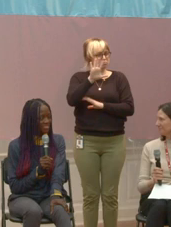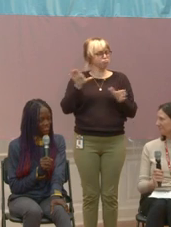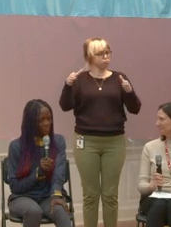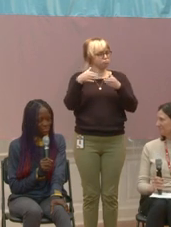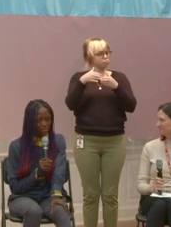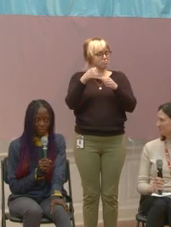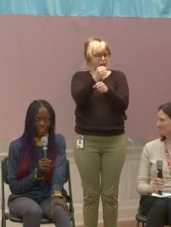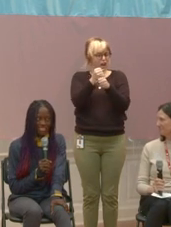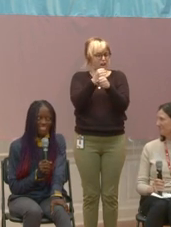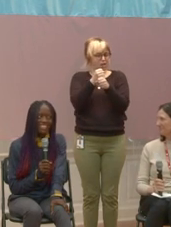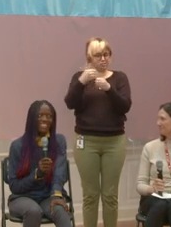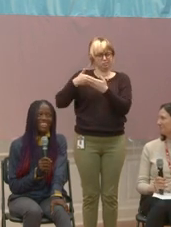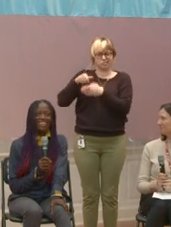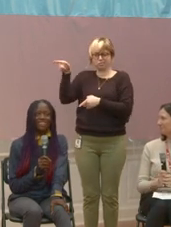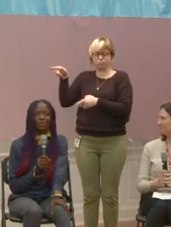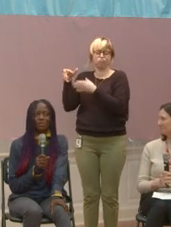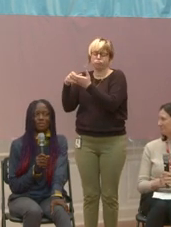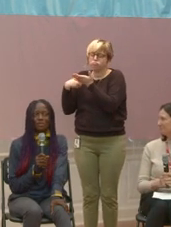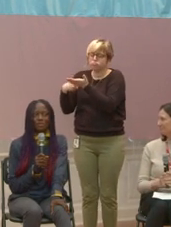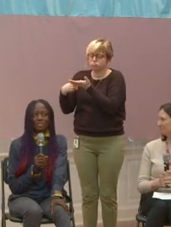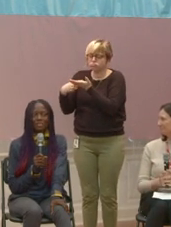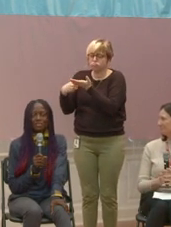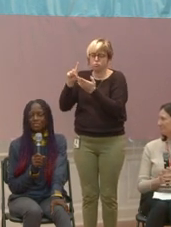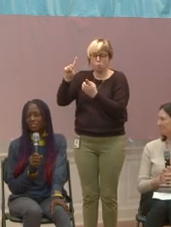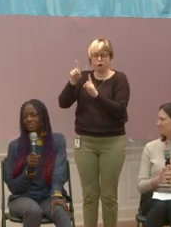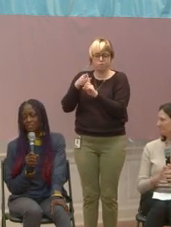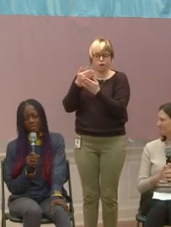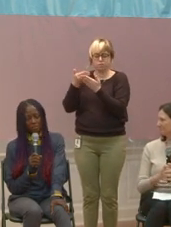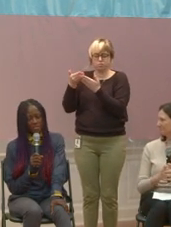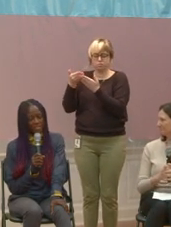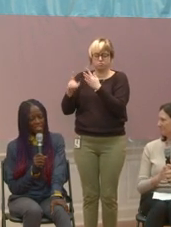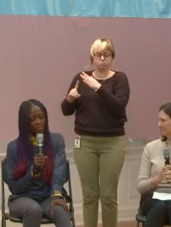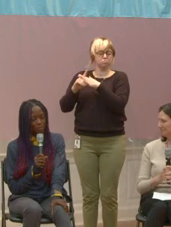a coffee shop nearby. And one of the first things that came up